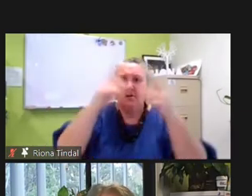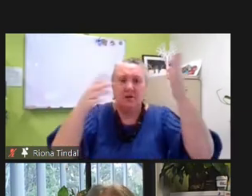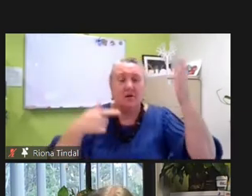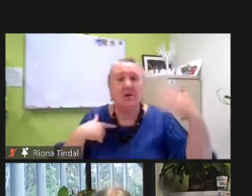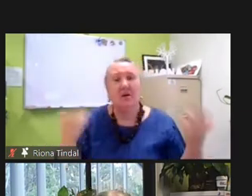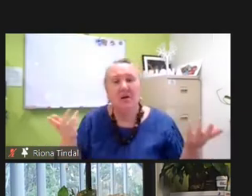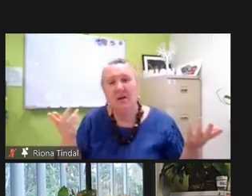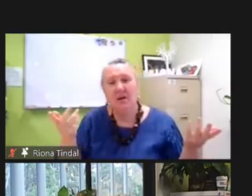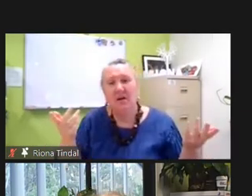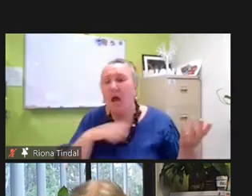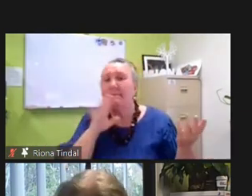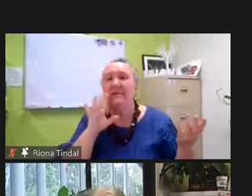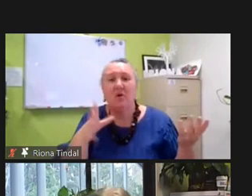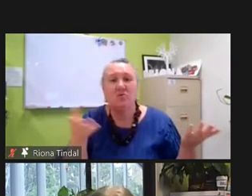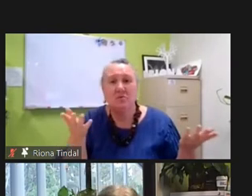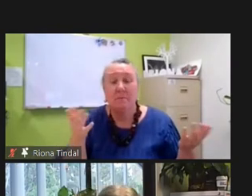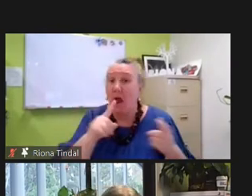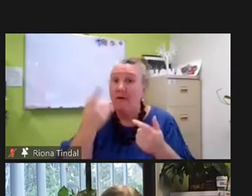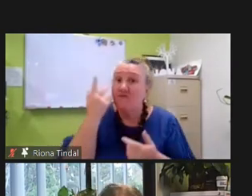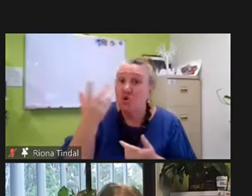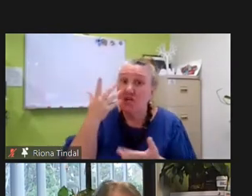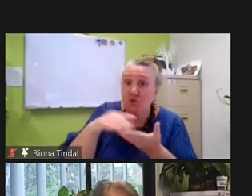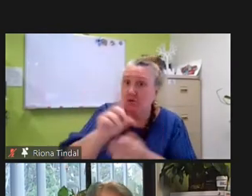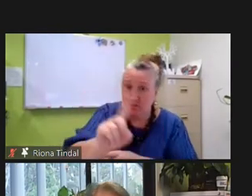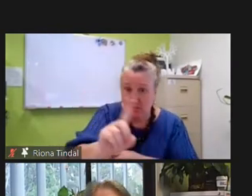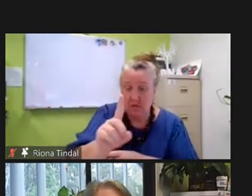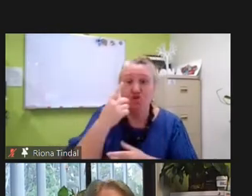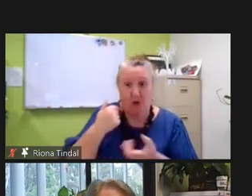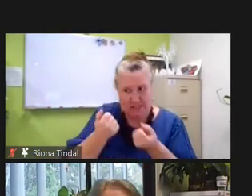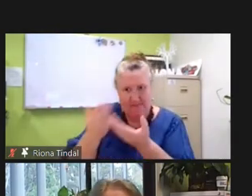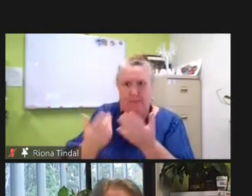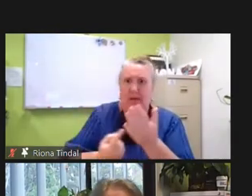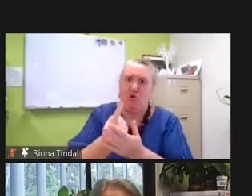it's too expensive. The interpreting costs are too much." And I really missed out. Future students